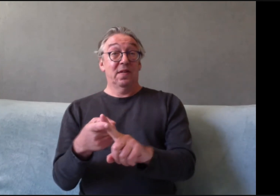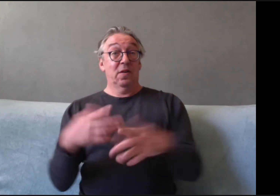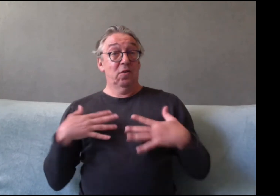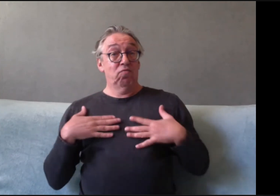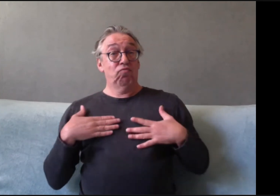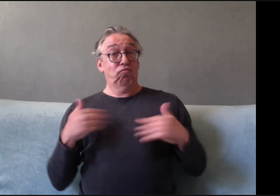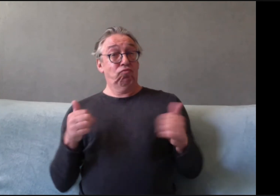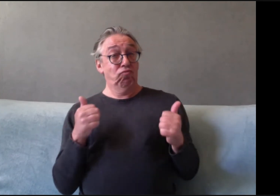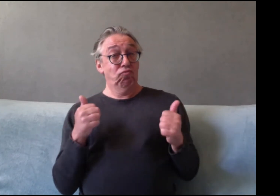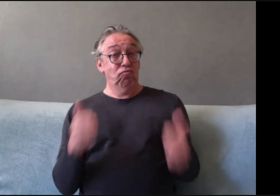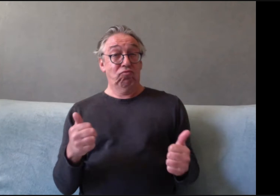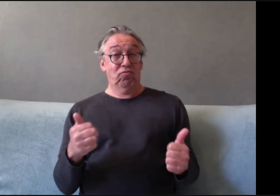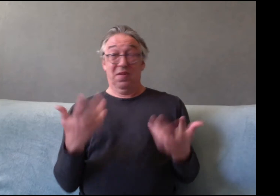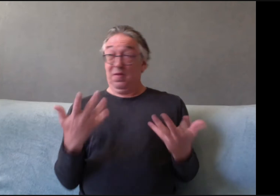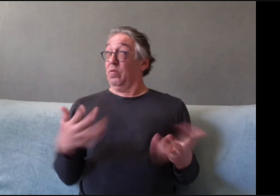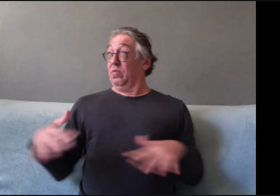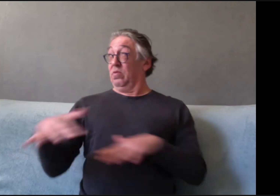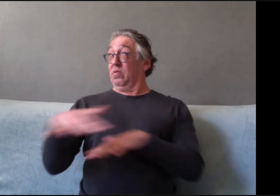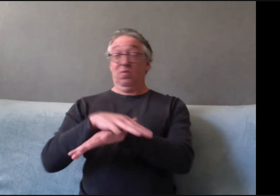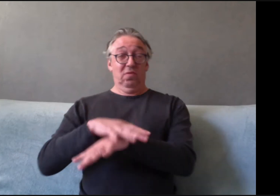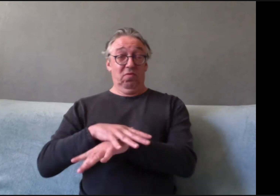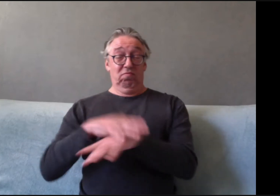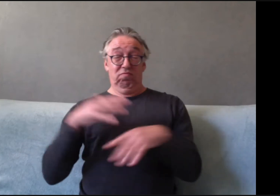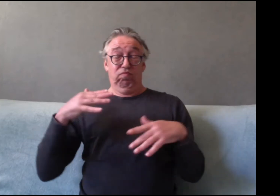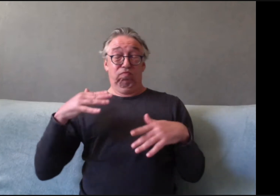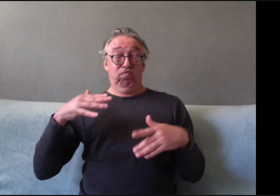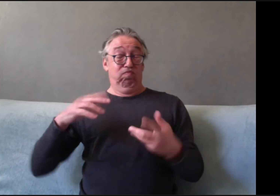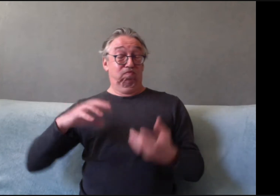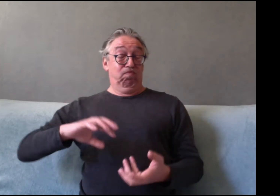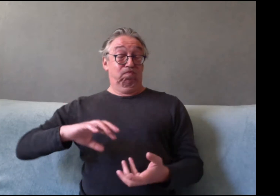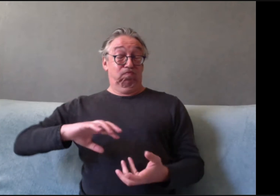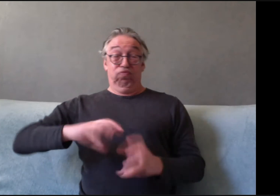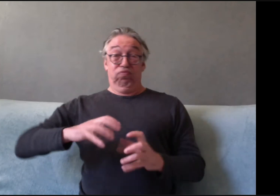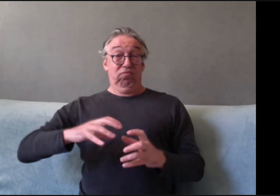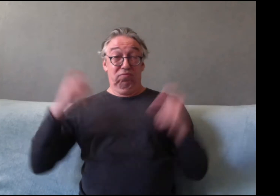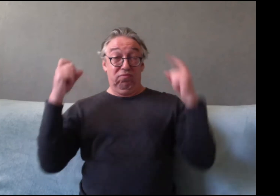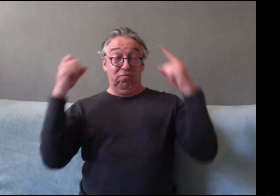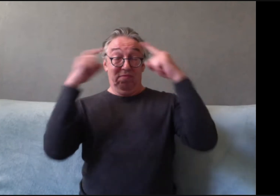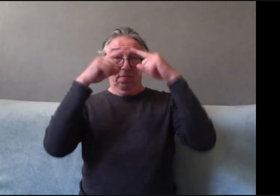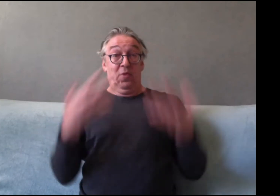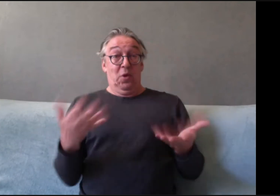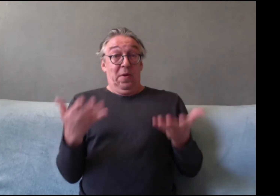This pandemic is a test for societies, governments, communities.